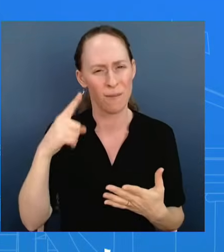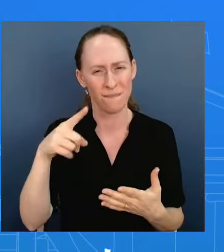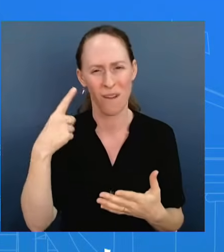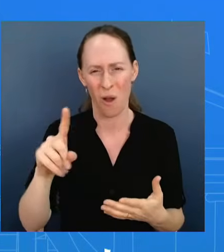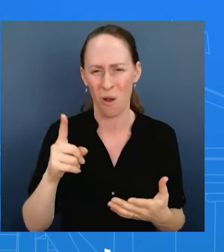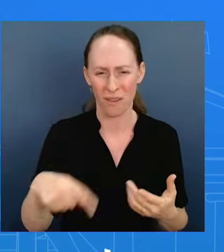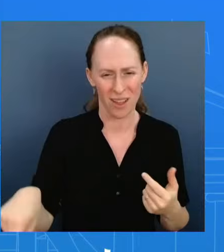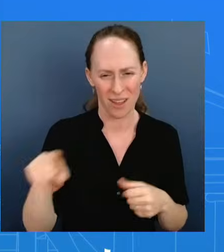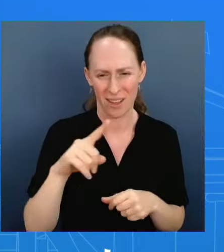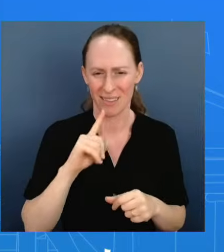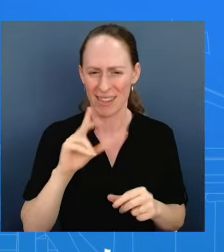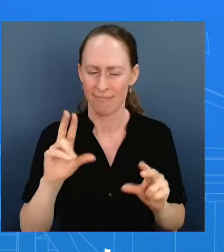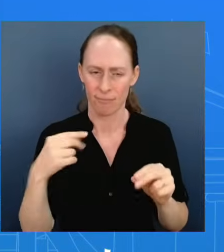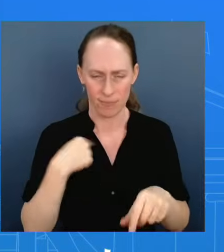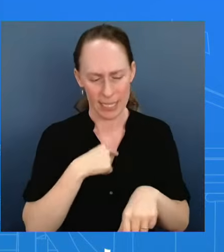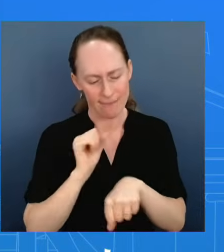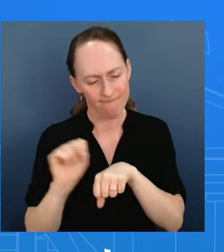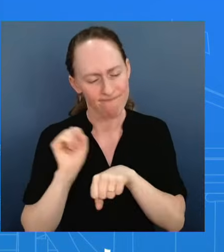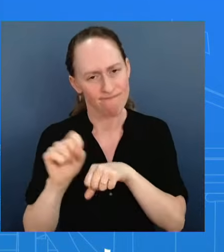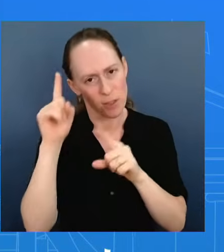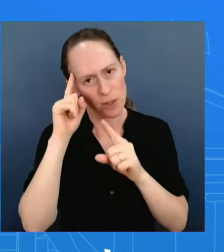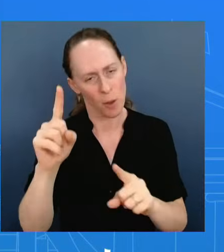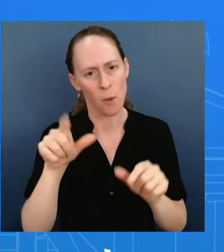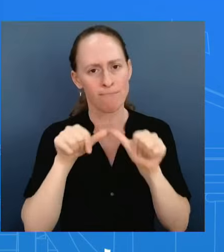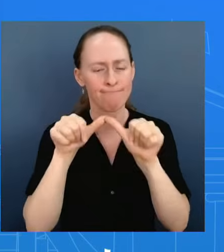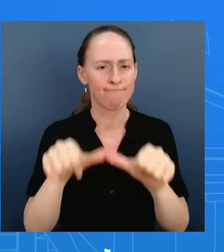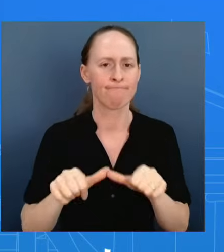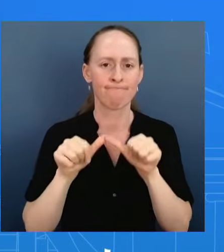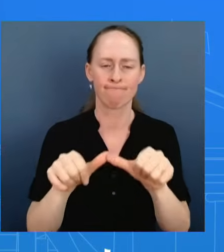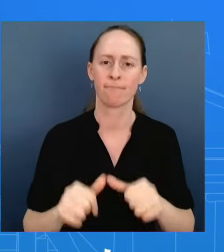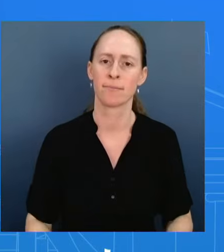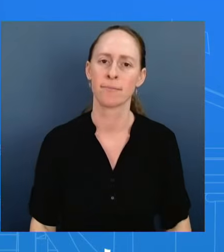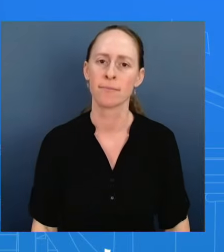Go ahead, Annie. The Press: Thank you. And thank you for the answer, also, on the last question.